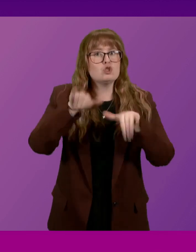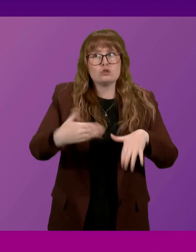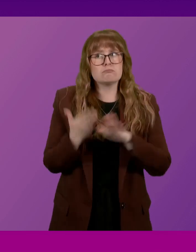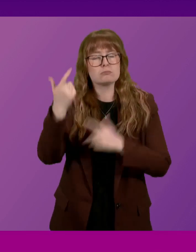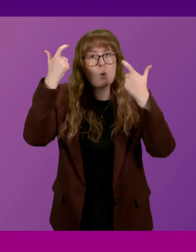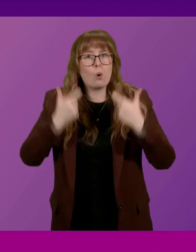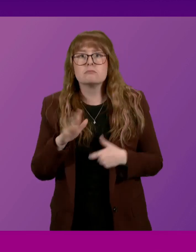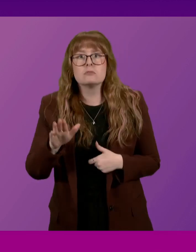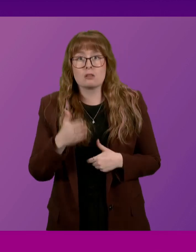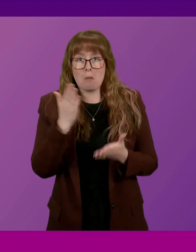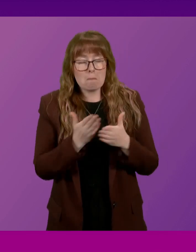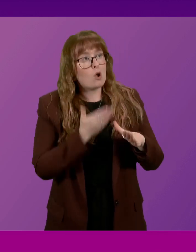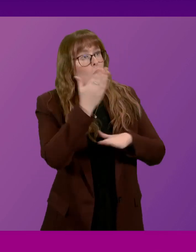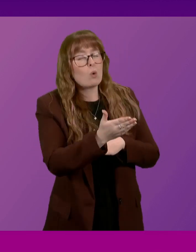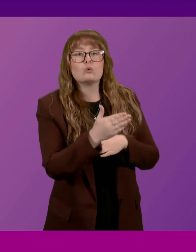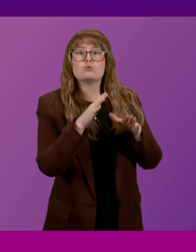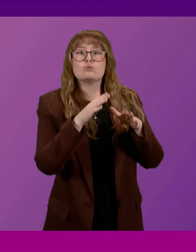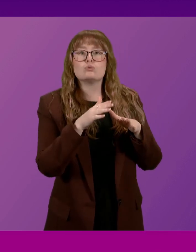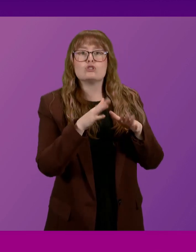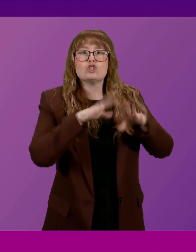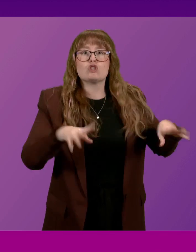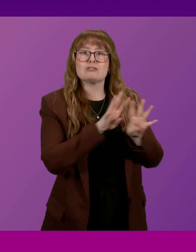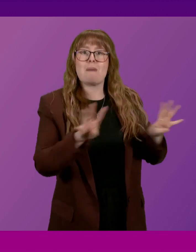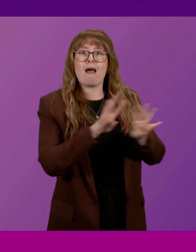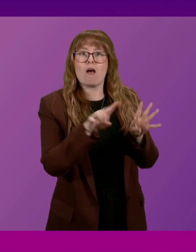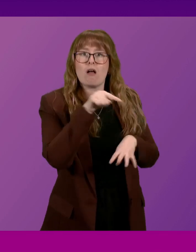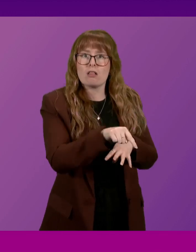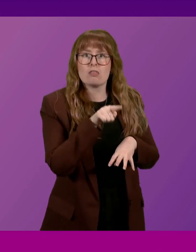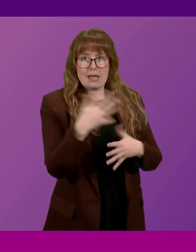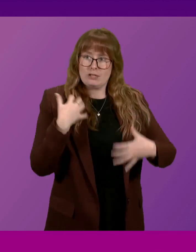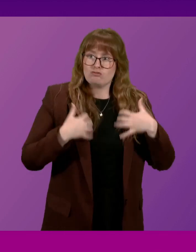Instead, they are sent to children’s panels, where their interests are the priority and